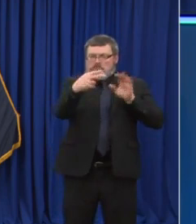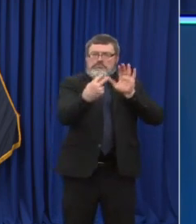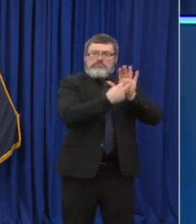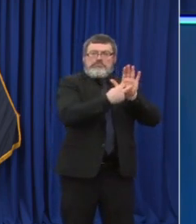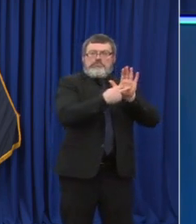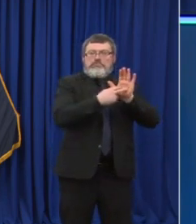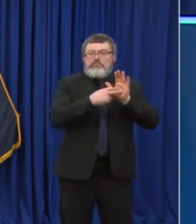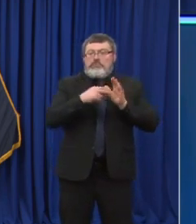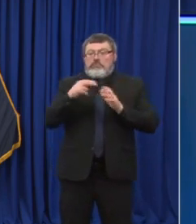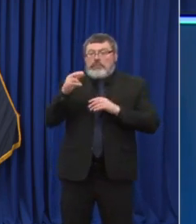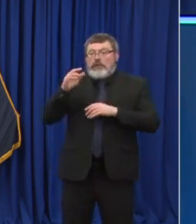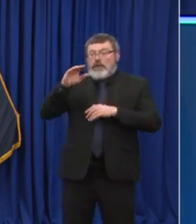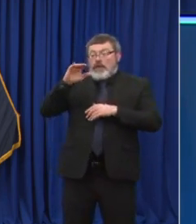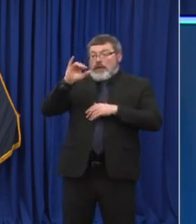WE ARE NORMALIZING EVERYTHING.